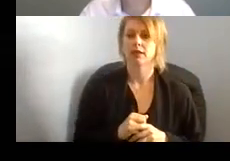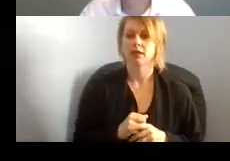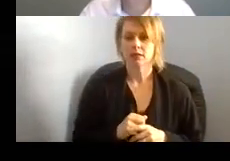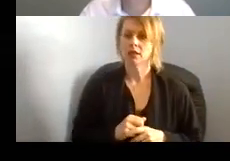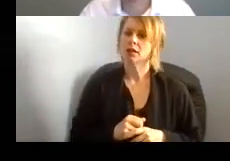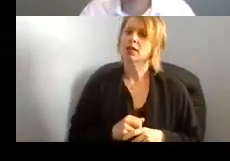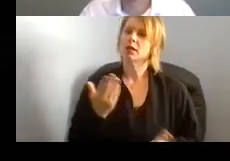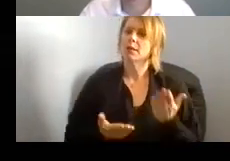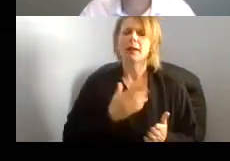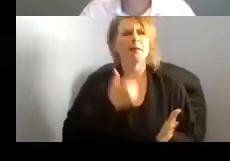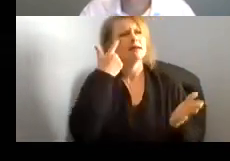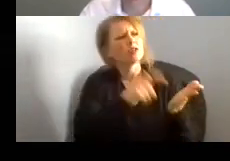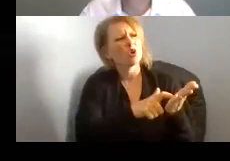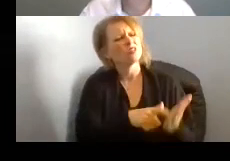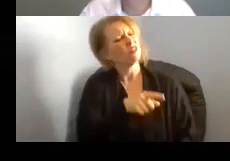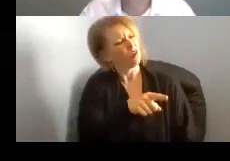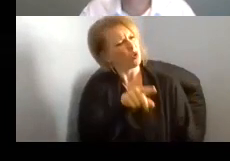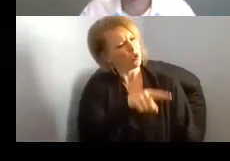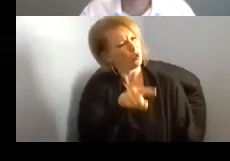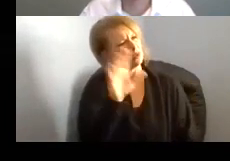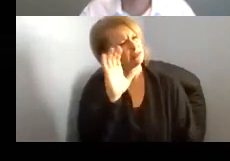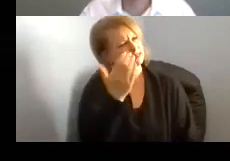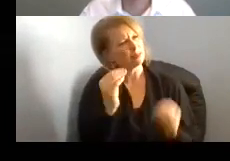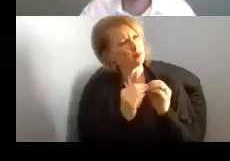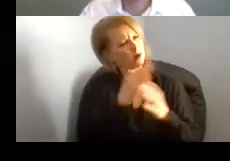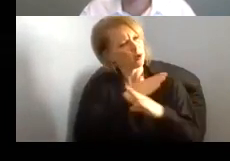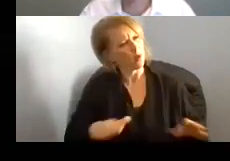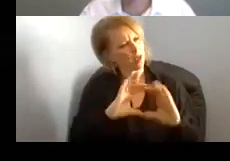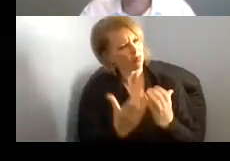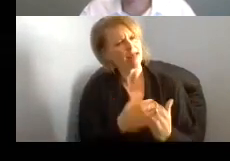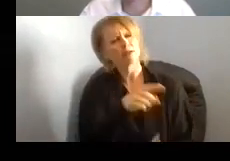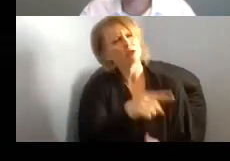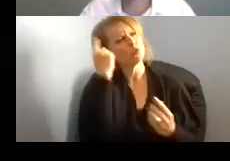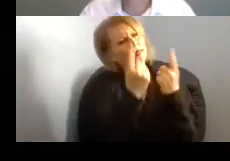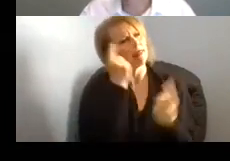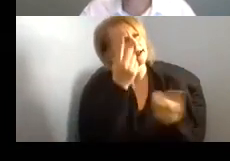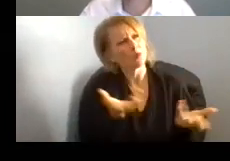quieter in class. Can you tell me what you’re thinking? Limit your personal sharing. As I mentioned, you can